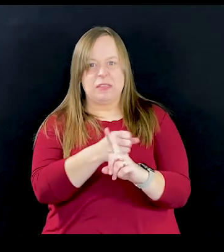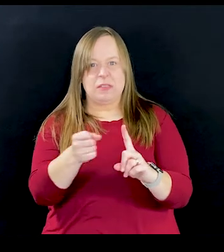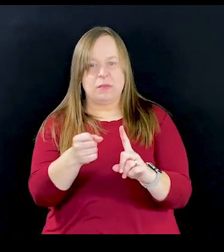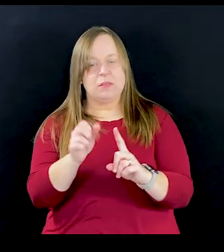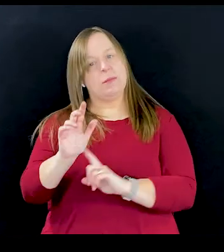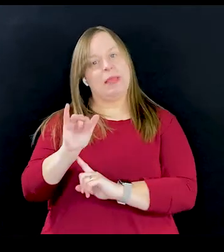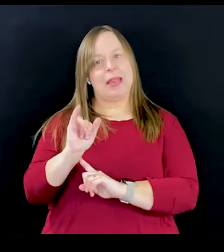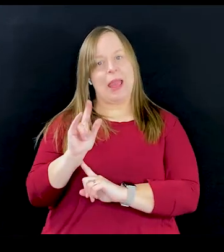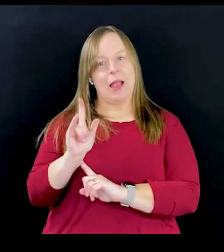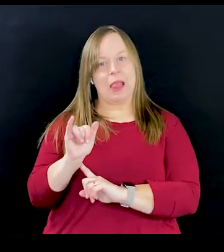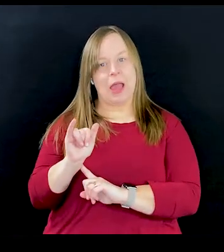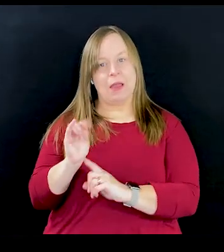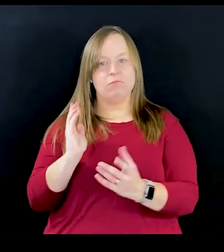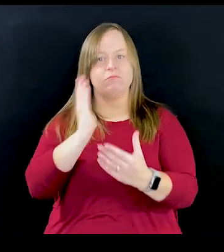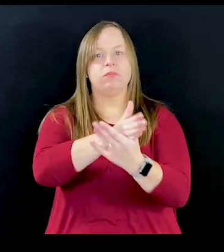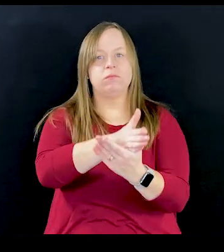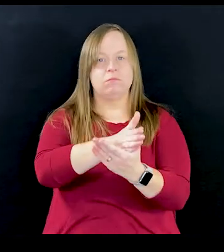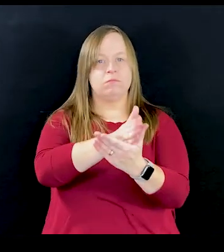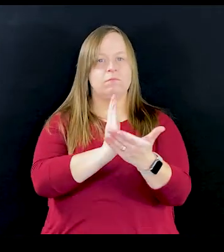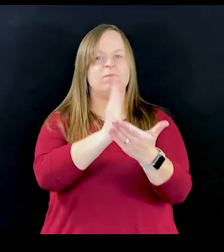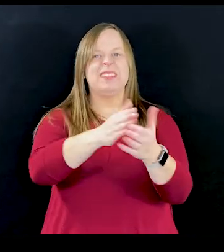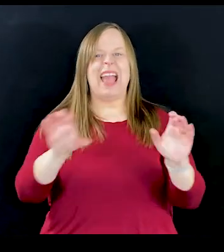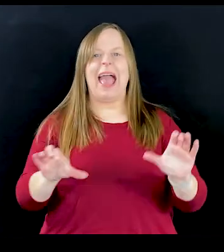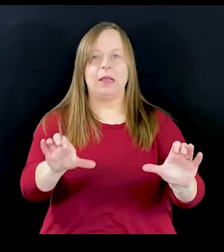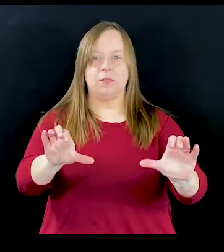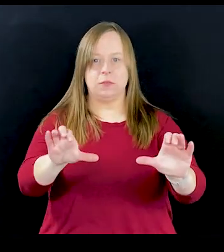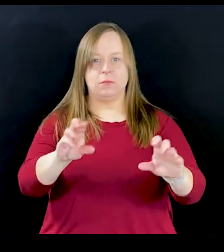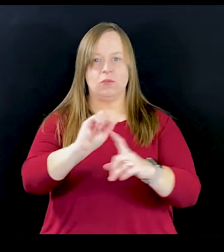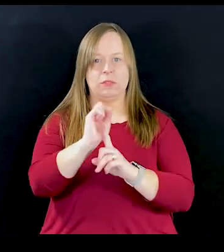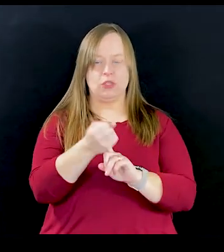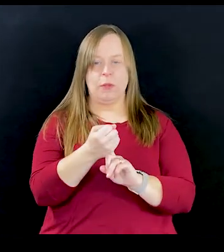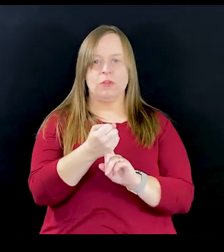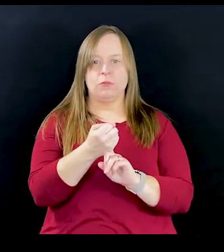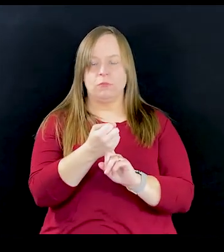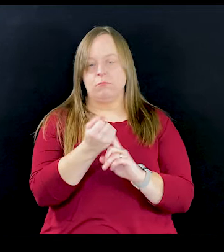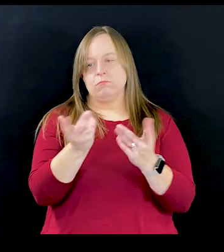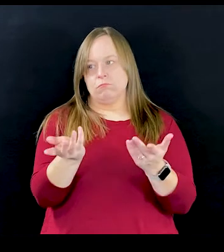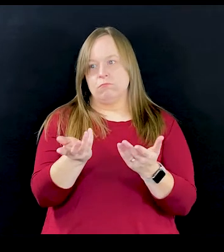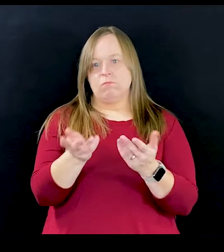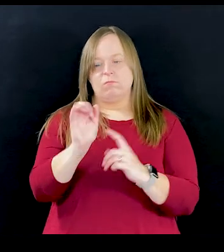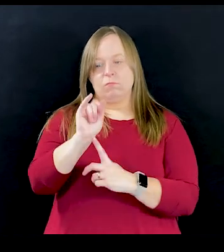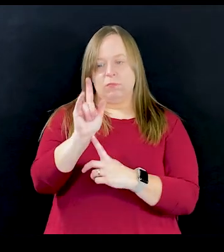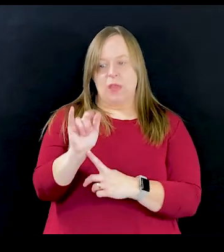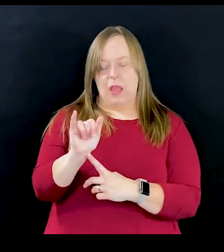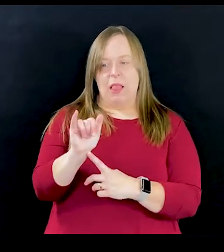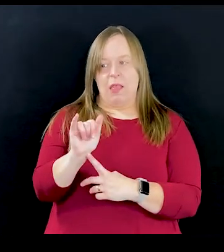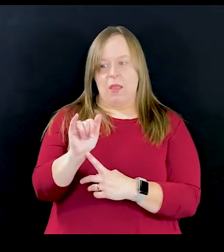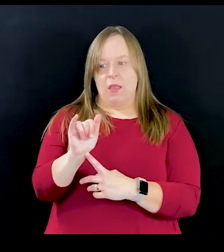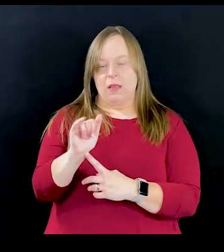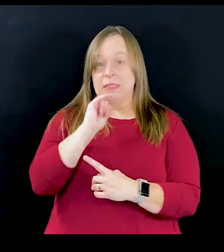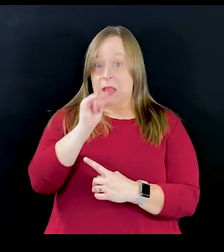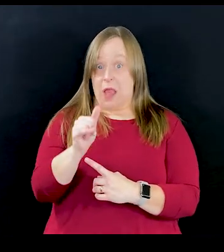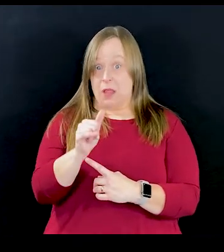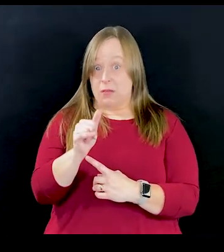To be an ally is definitely to act in those situations. What an ally is not--